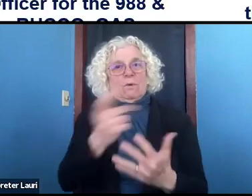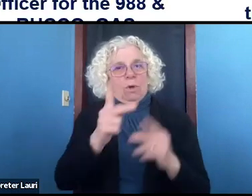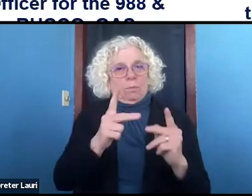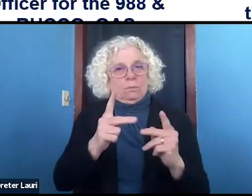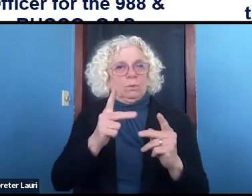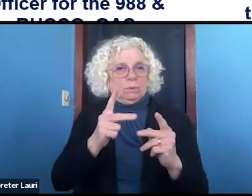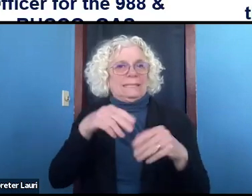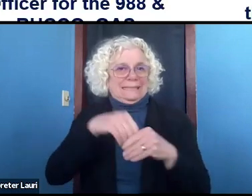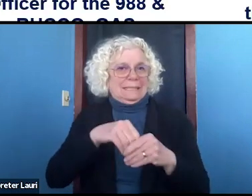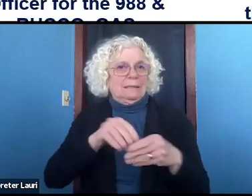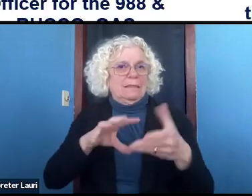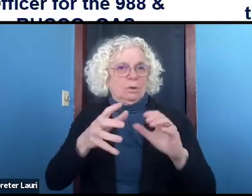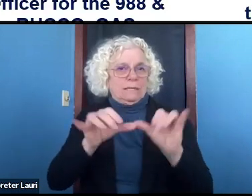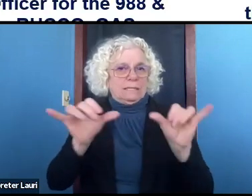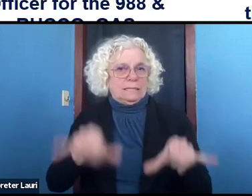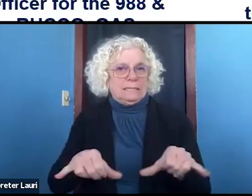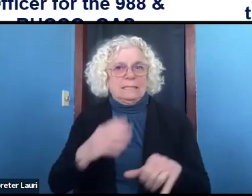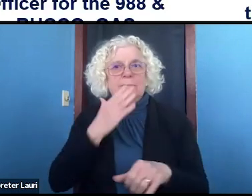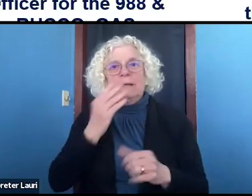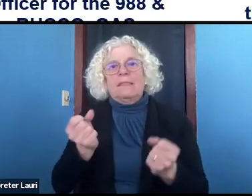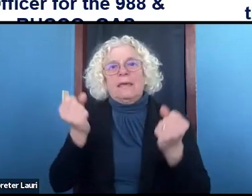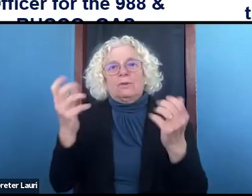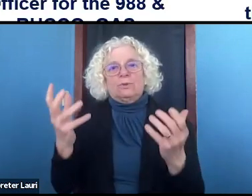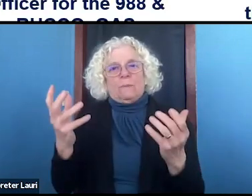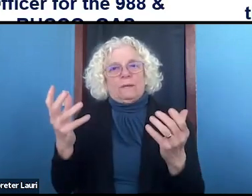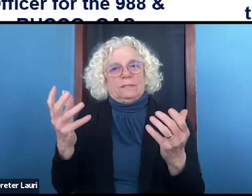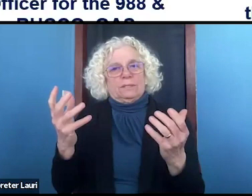Again, thank you so much for taking time out today to be connected,